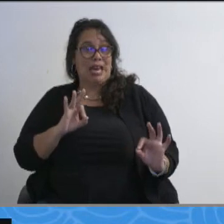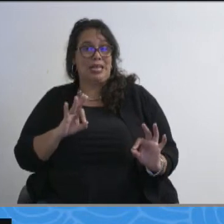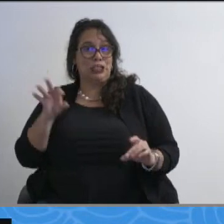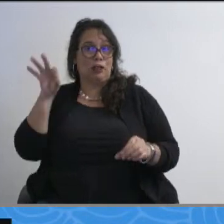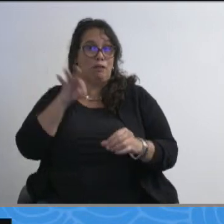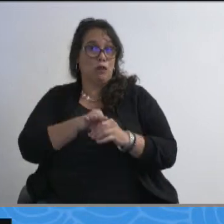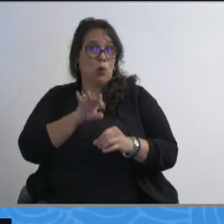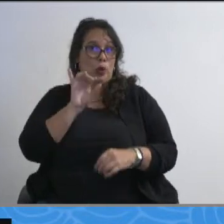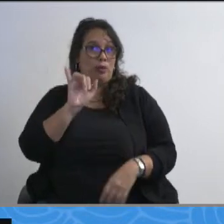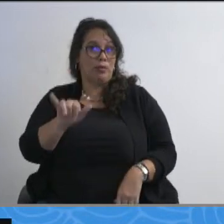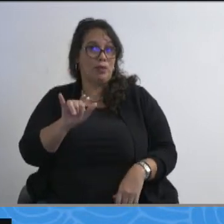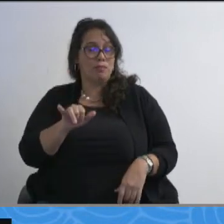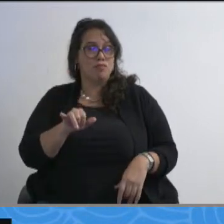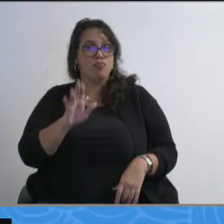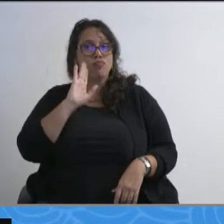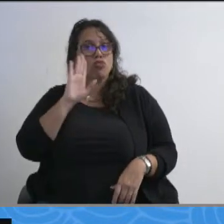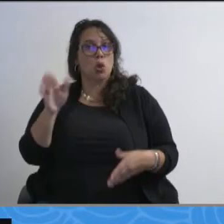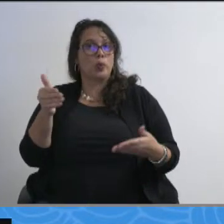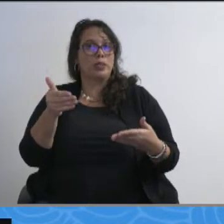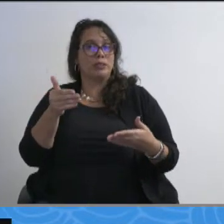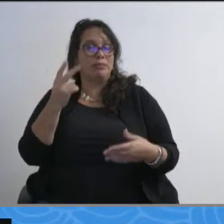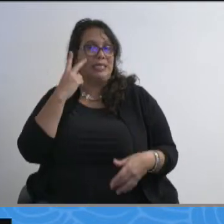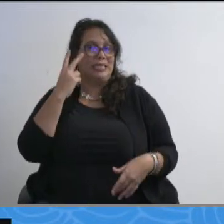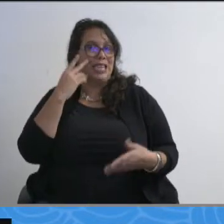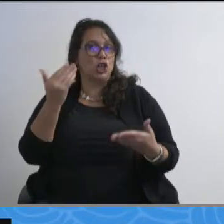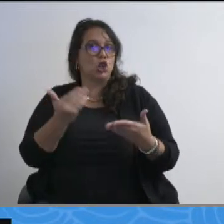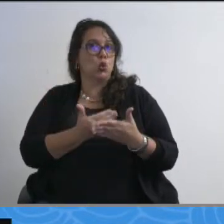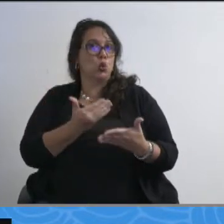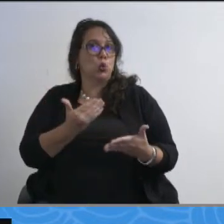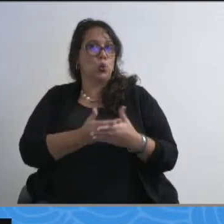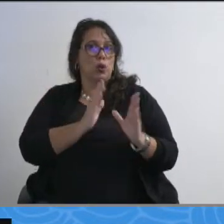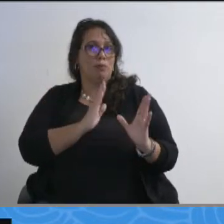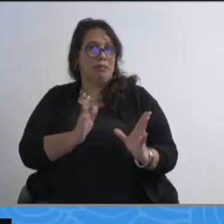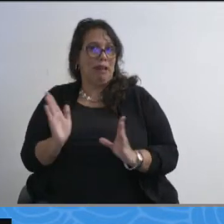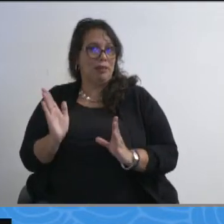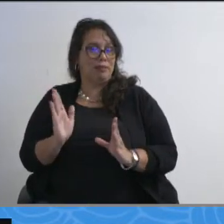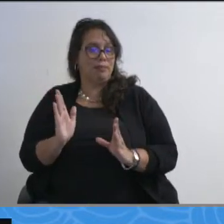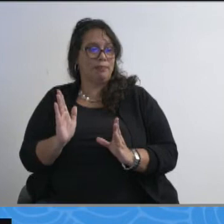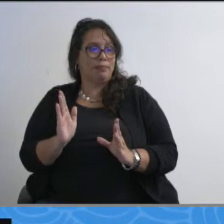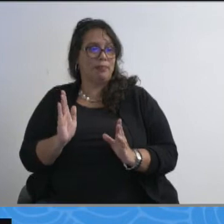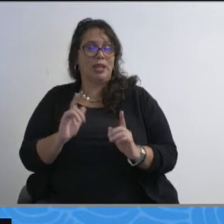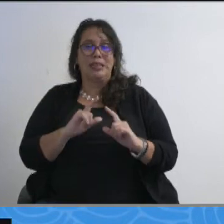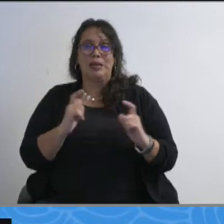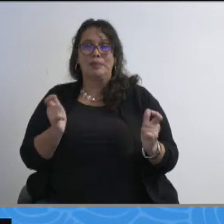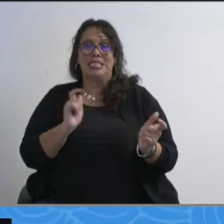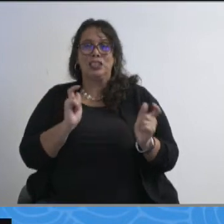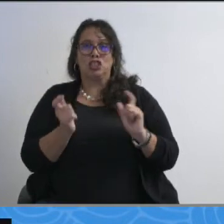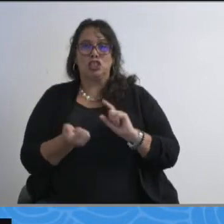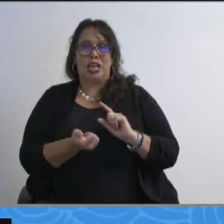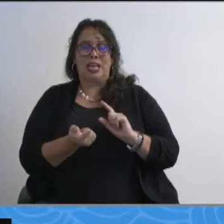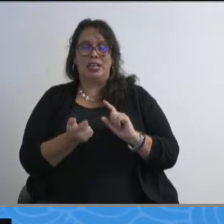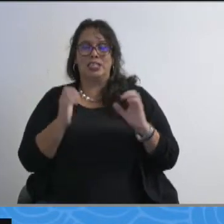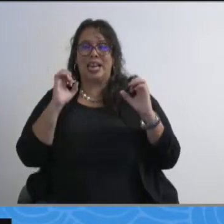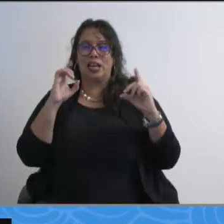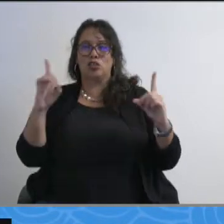you will see the new revision with the biggest, like I said, the biggest revision was the educator equity revision.